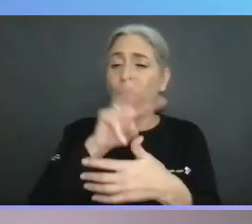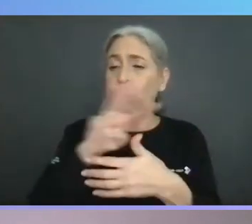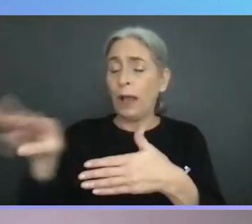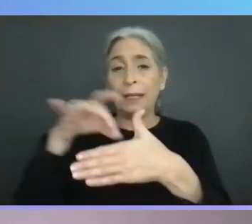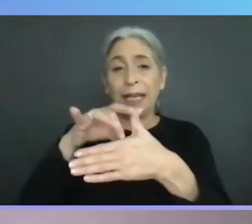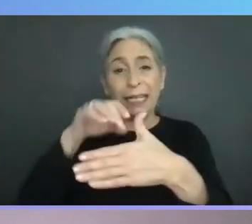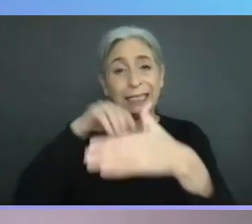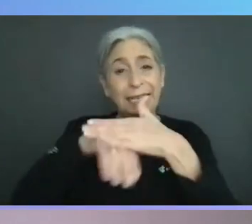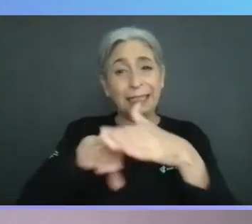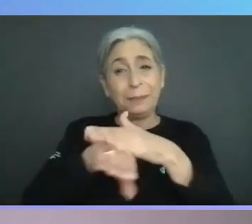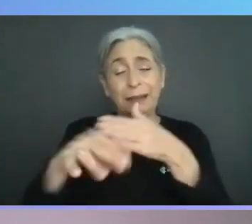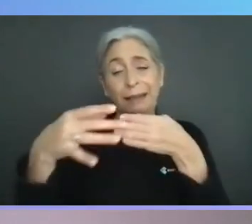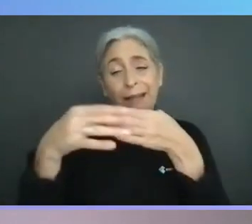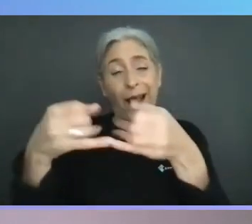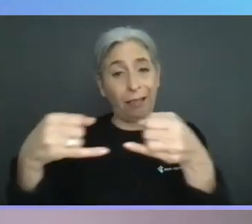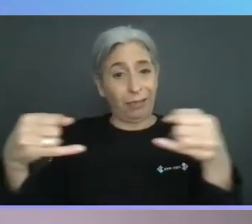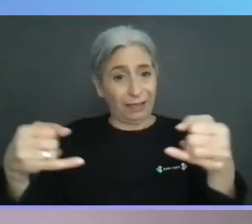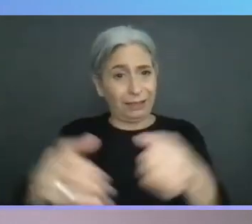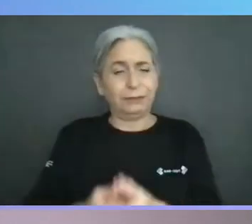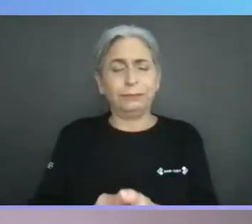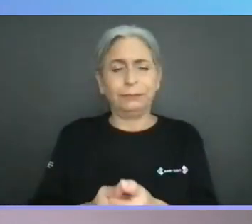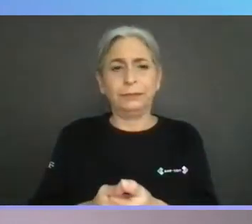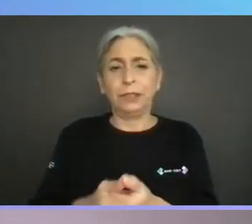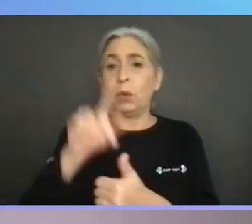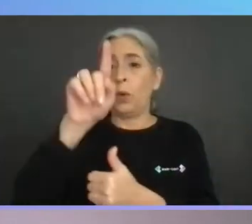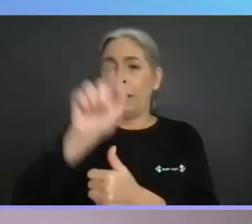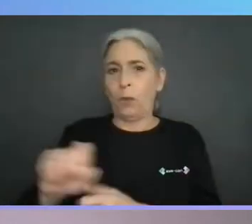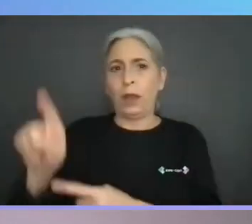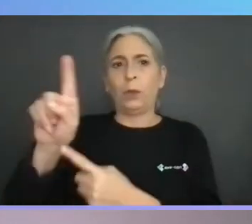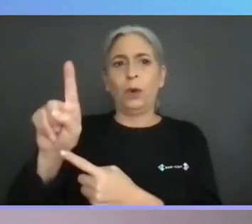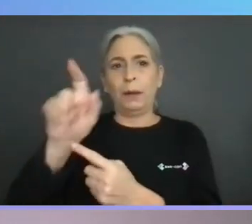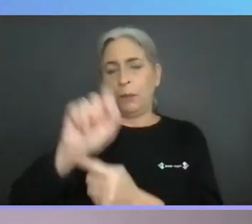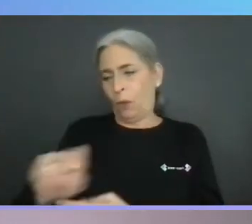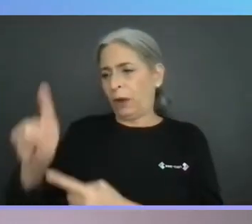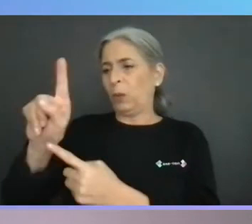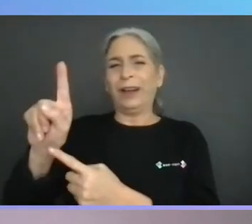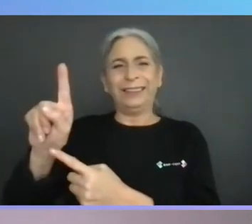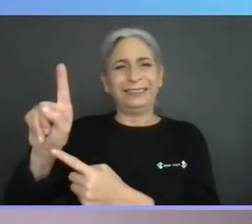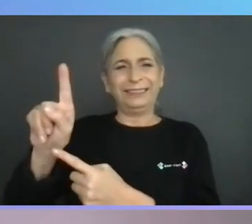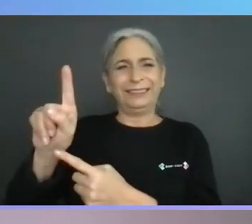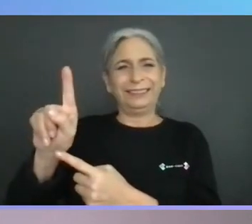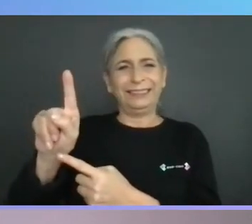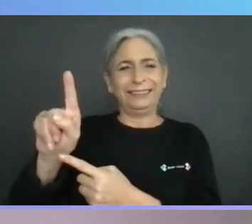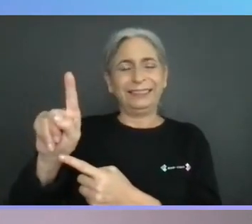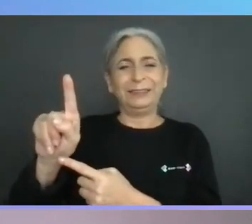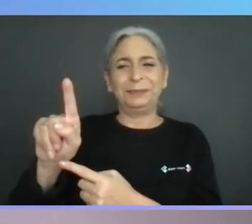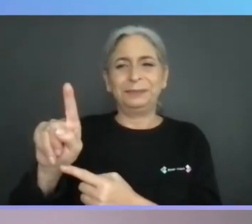Accessibility Guidelines. 1.1.1 uh, the 1.1.1 success criteria,